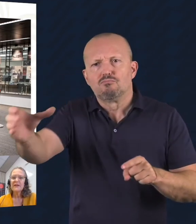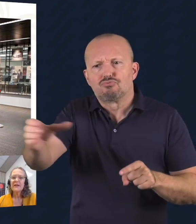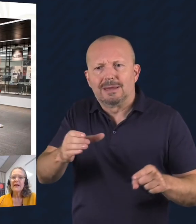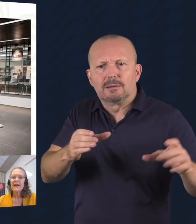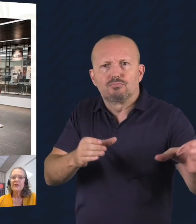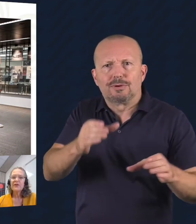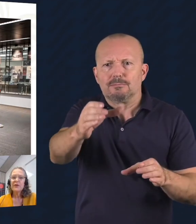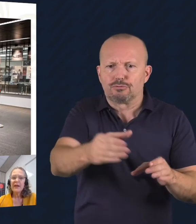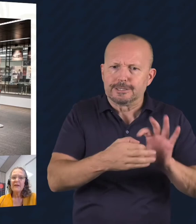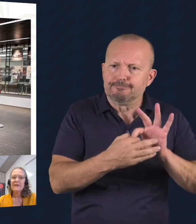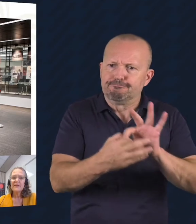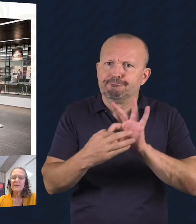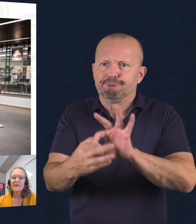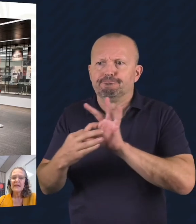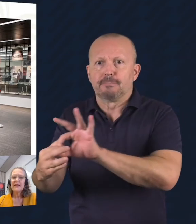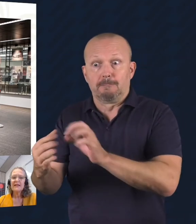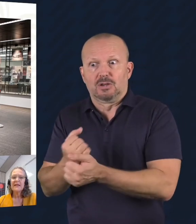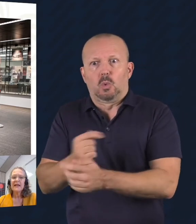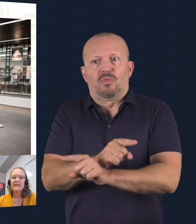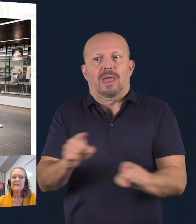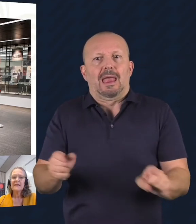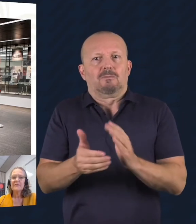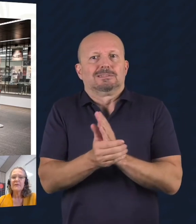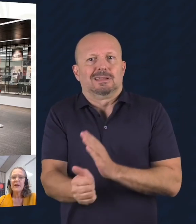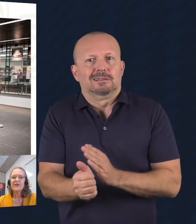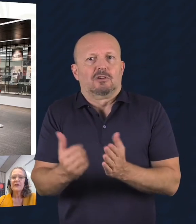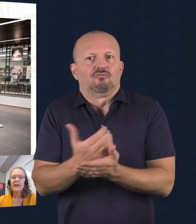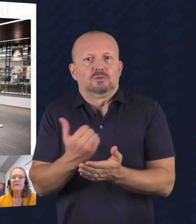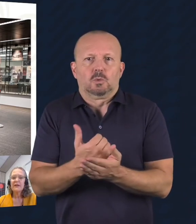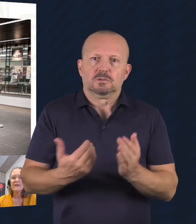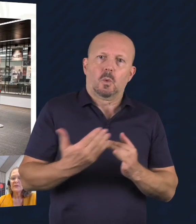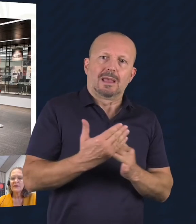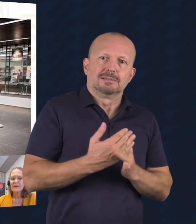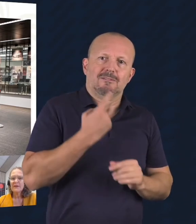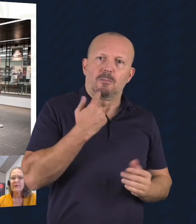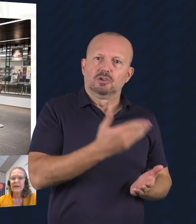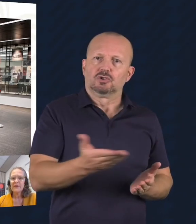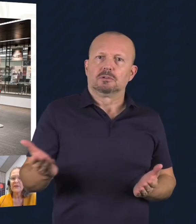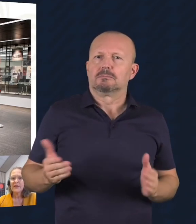and ensure they have the skills they need to access the information and resources of value to them?